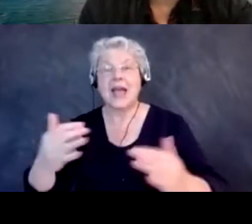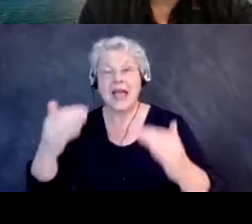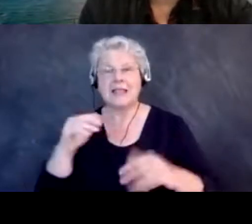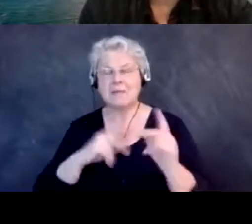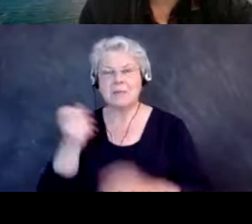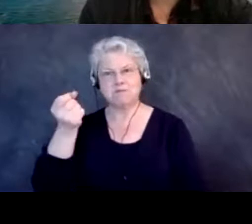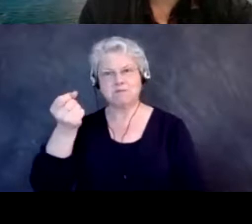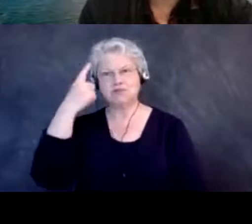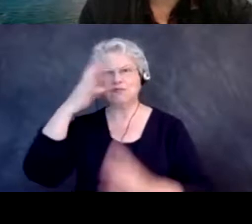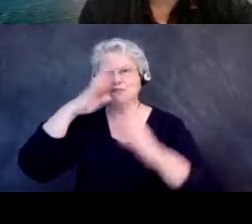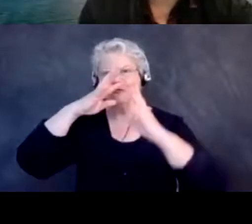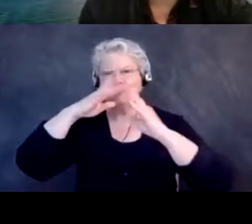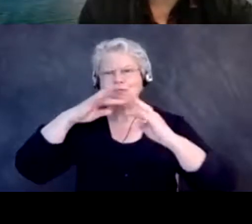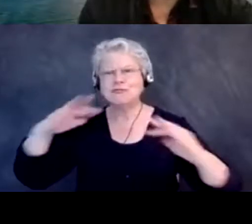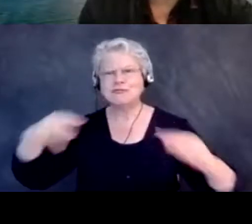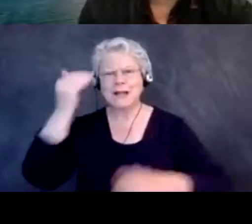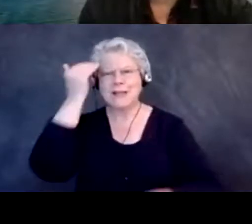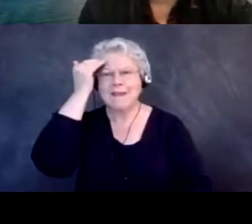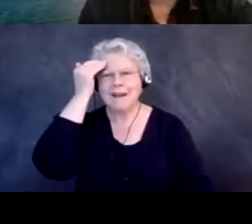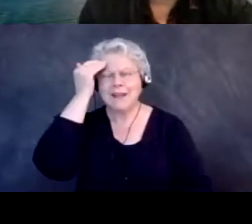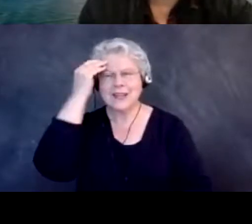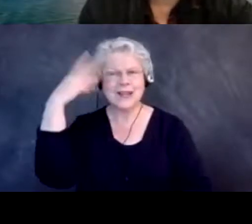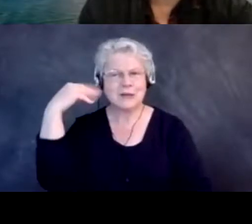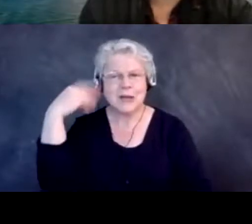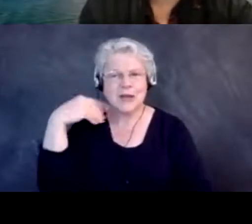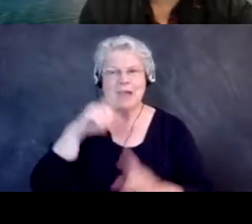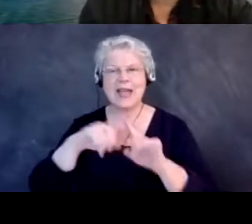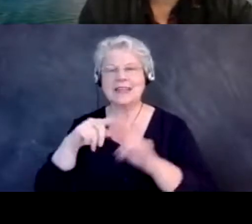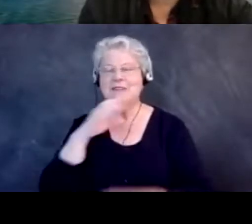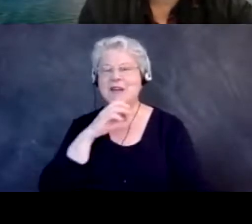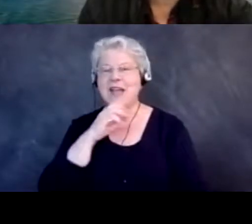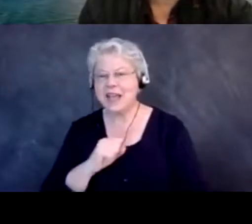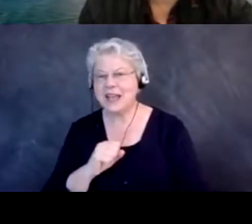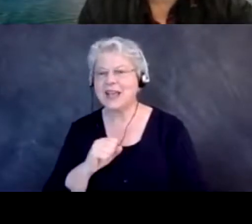how diverse the knowledge is in the room and how different age -- people from different ages carry